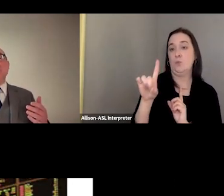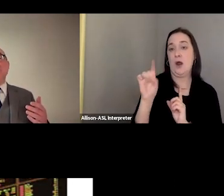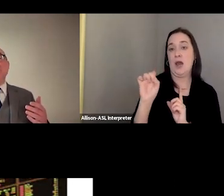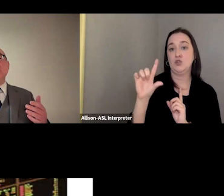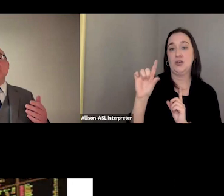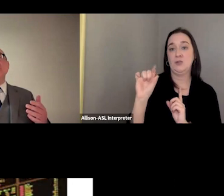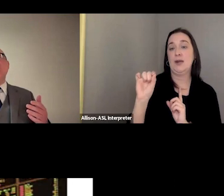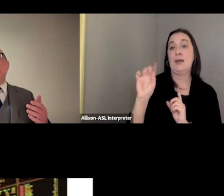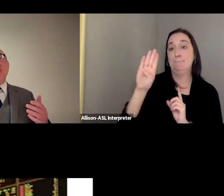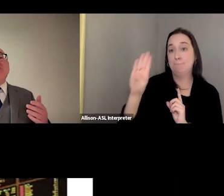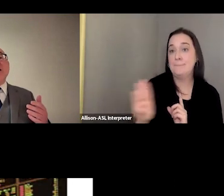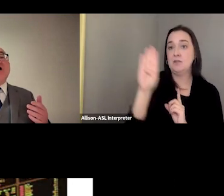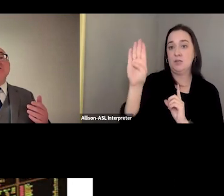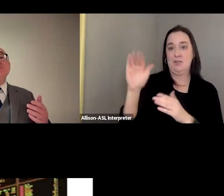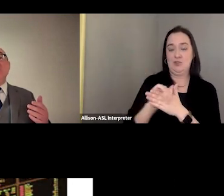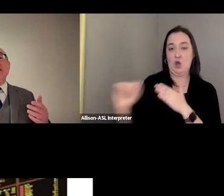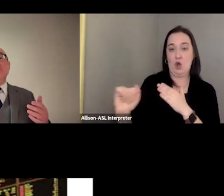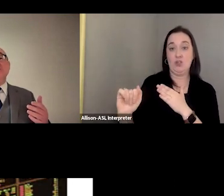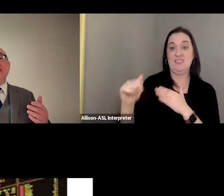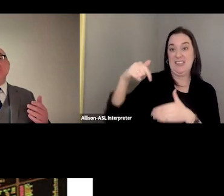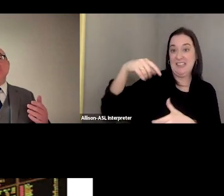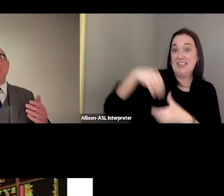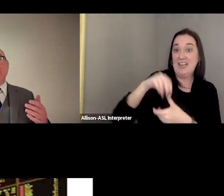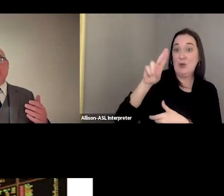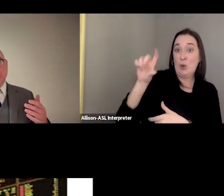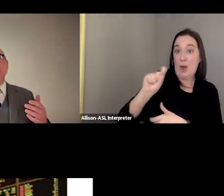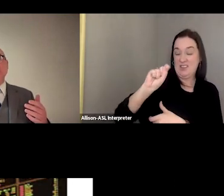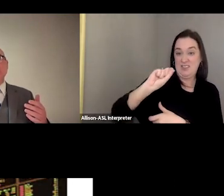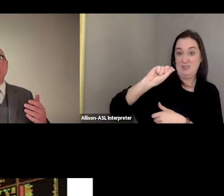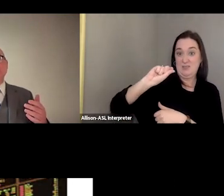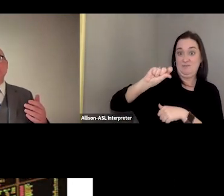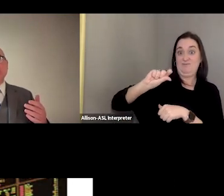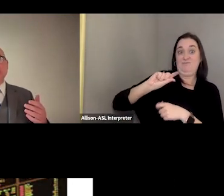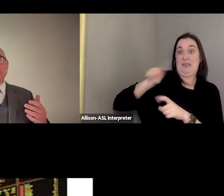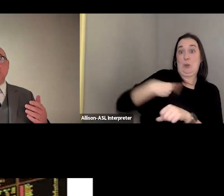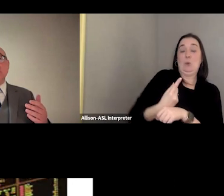alone, which is up around almost 28% since literally 2022.